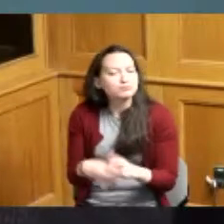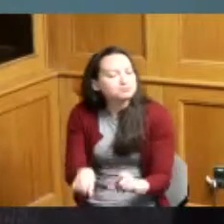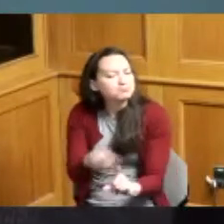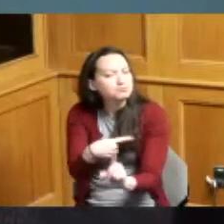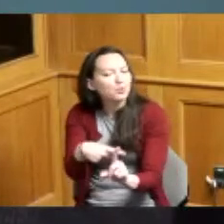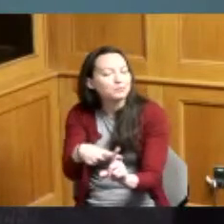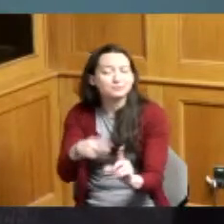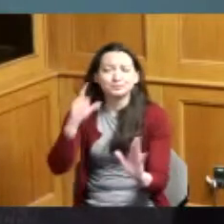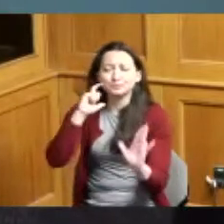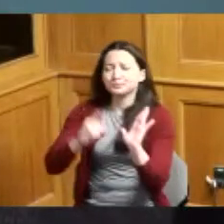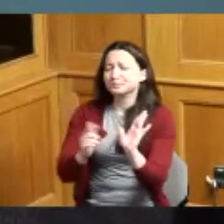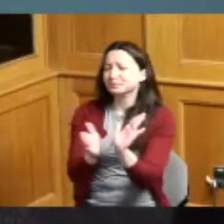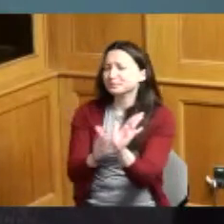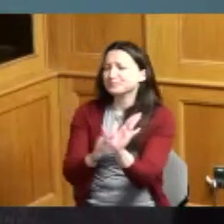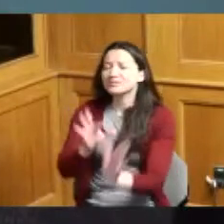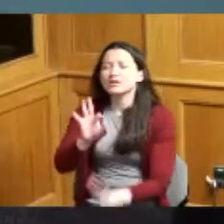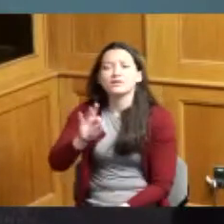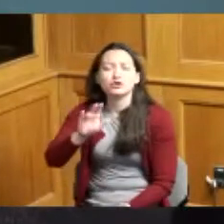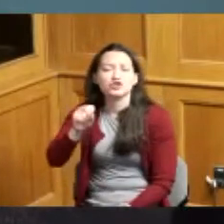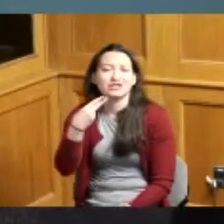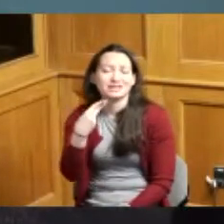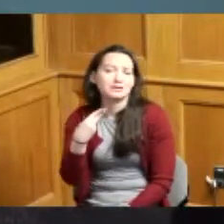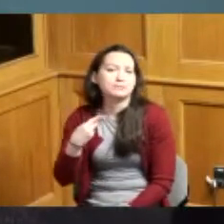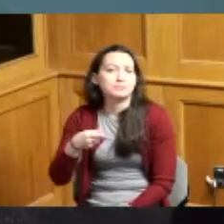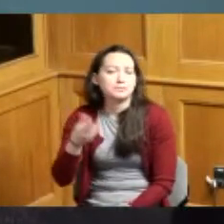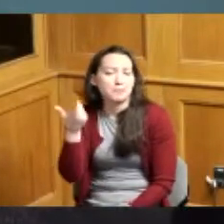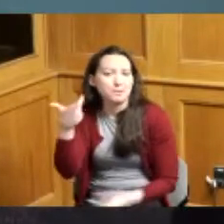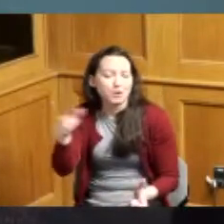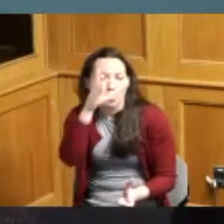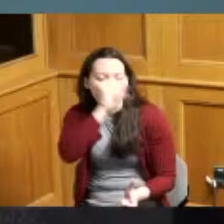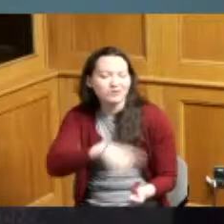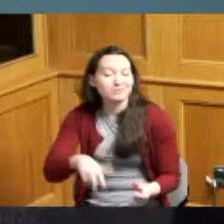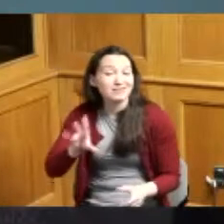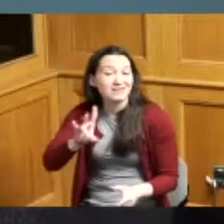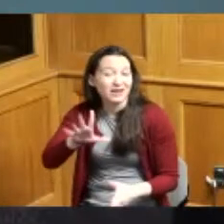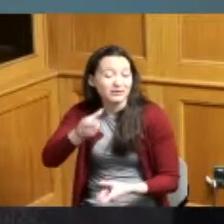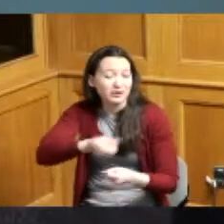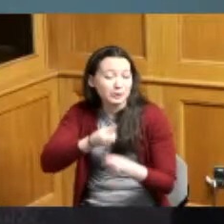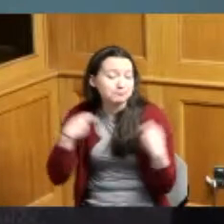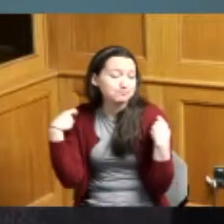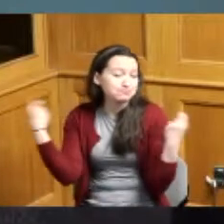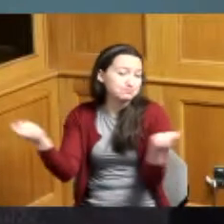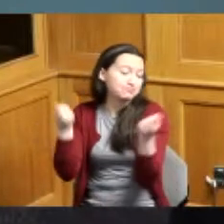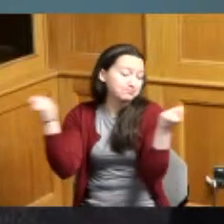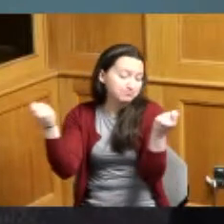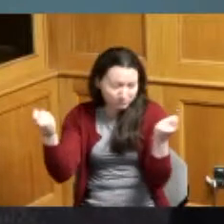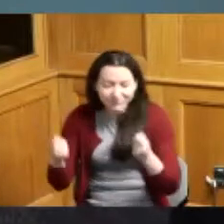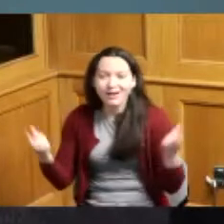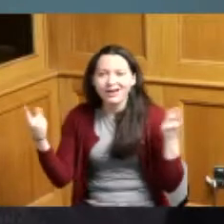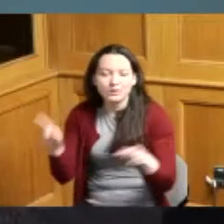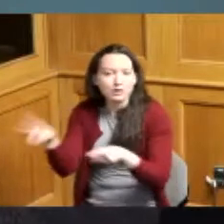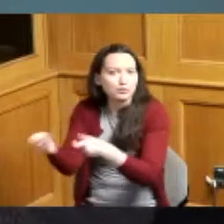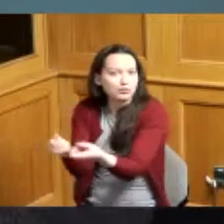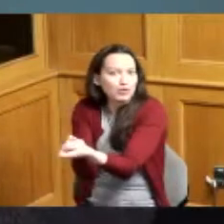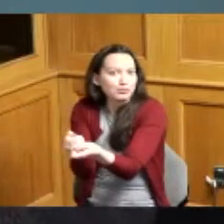a shout out to Frisch's Big Boy that's celebrating 75 years and they are the sponsor of it